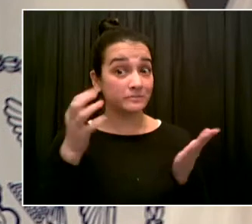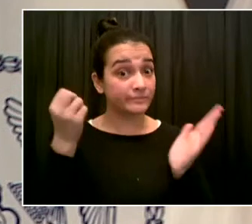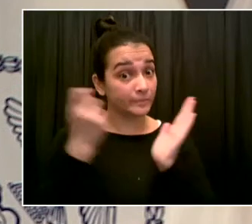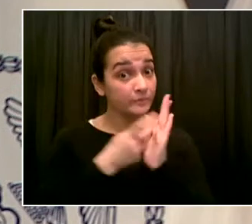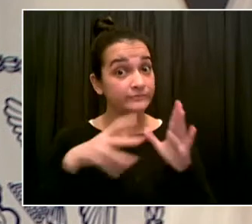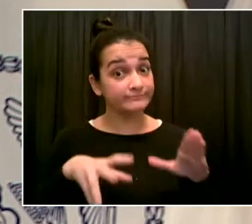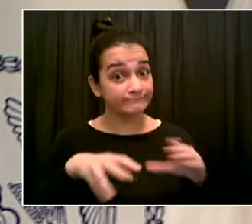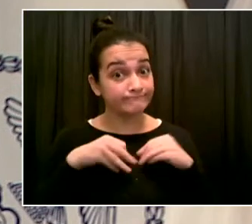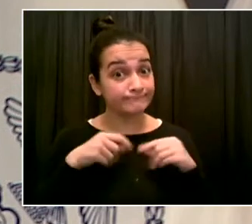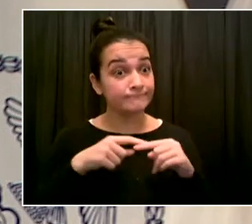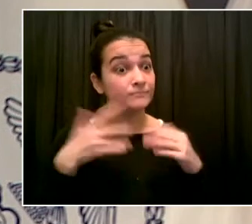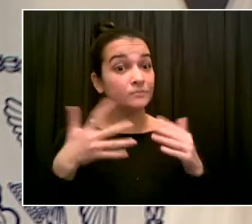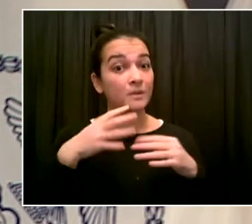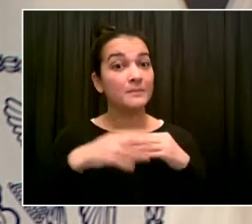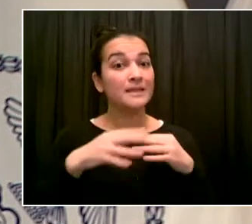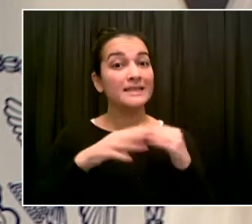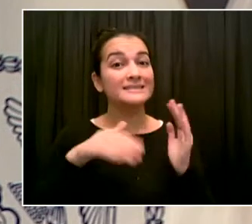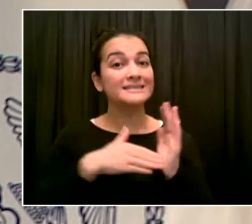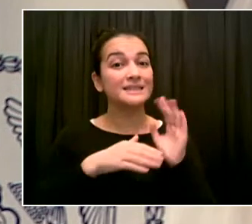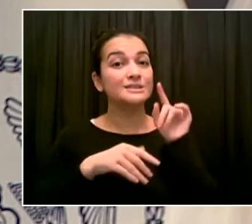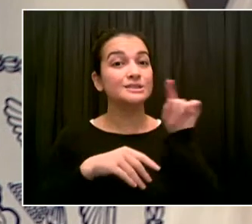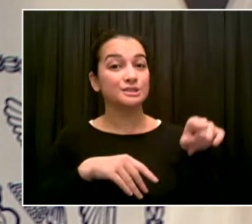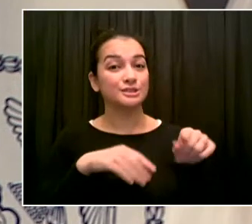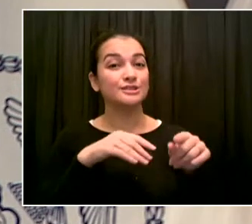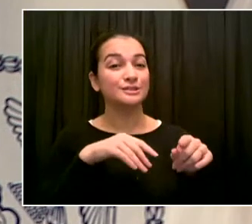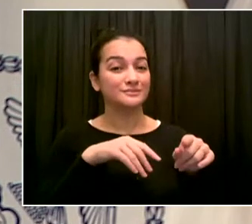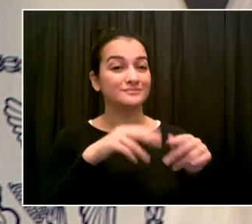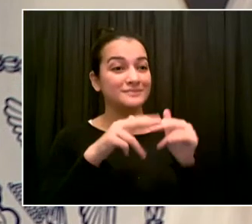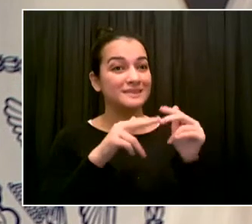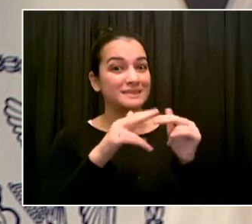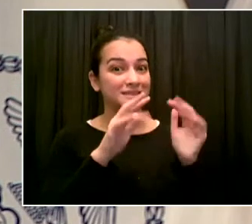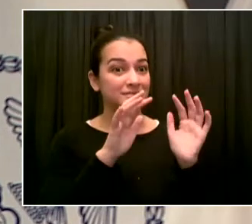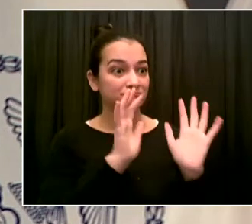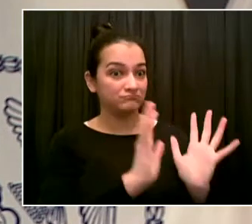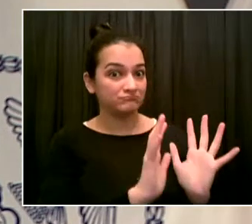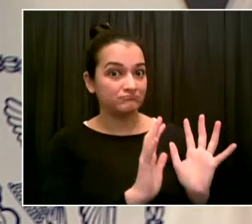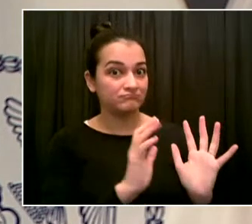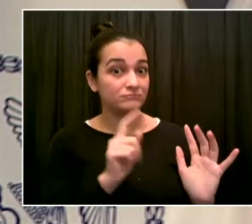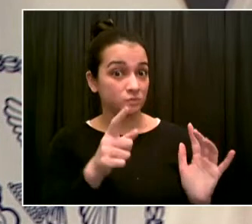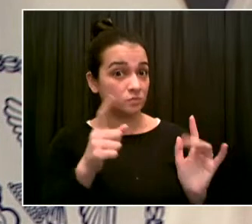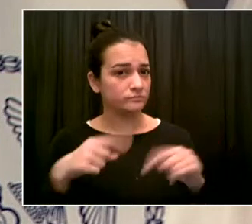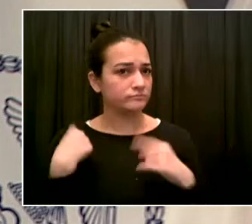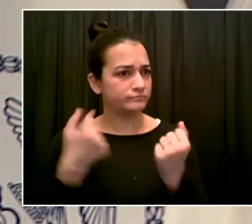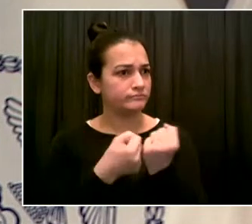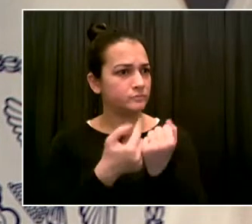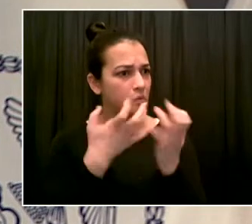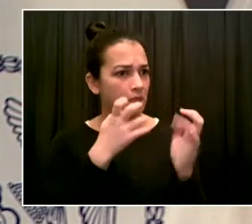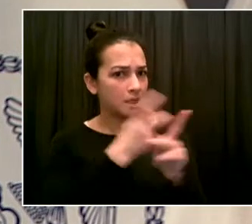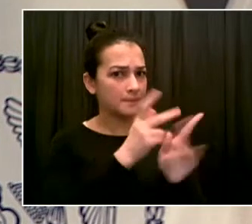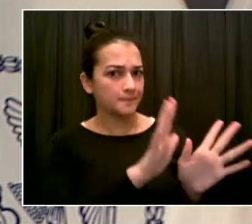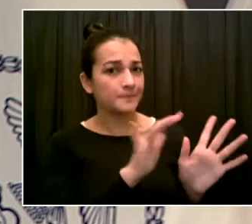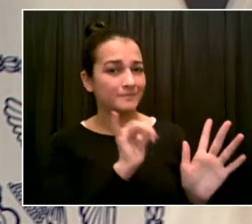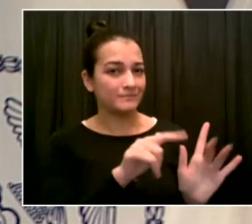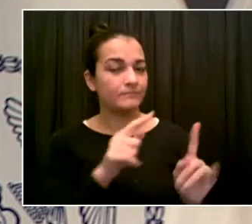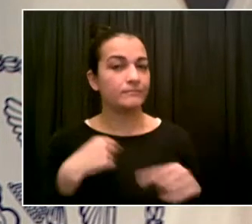EXPECTED TO APPROVE THE EXPANSION OF THE NEW YORK CITY BLOOD CENTER. I